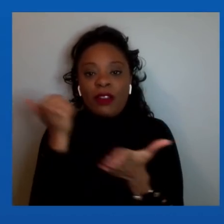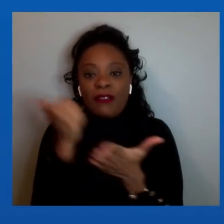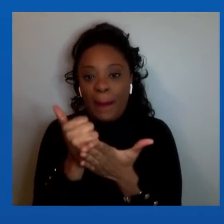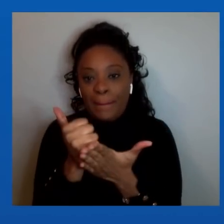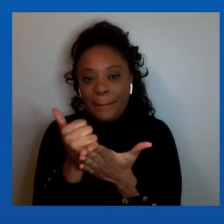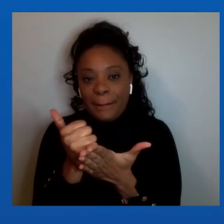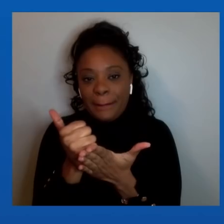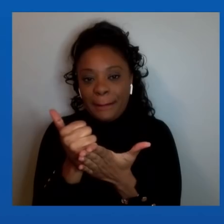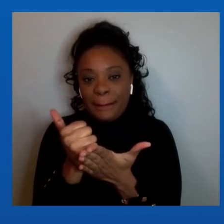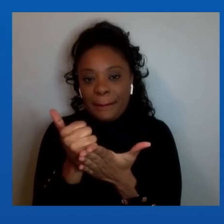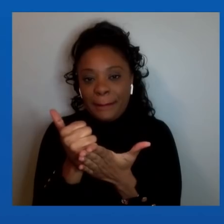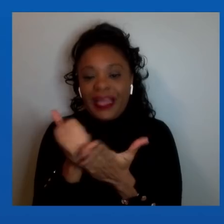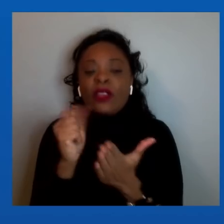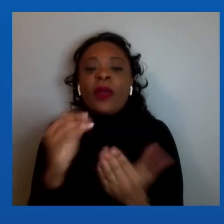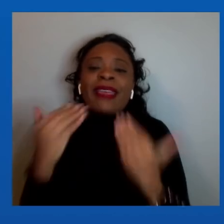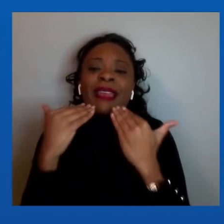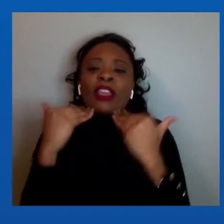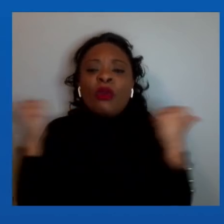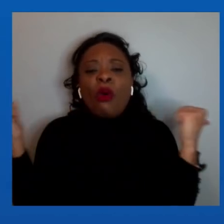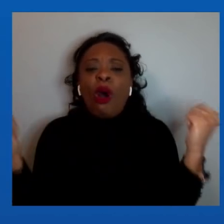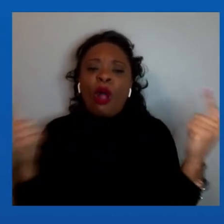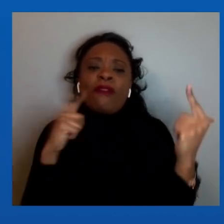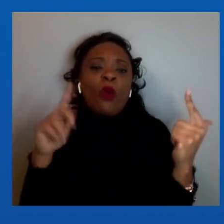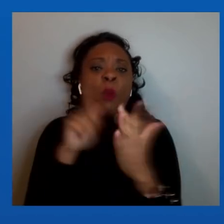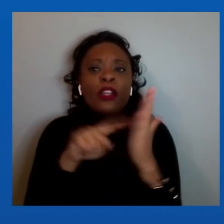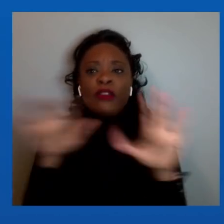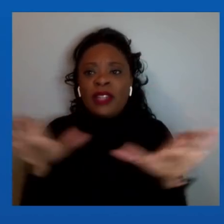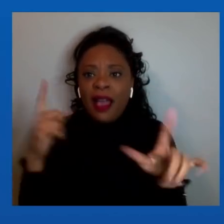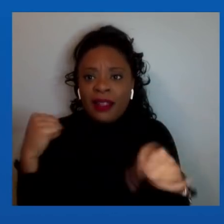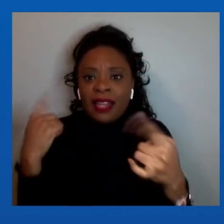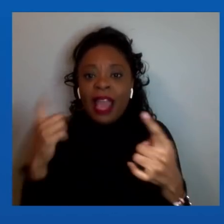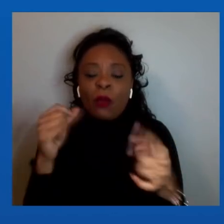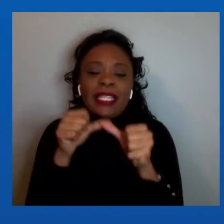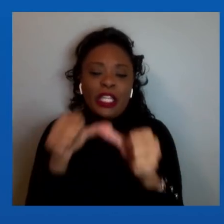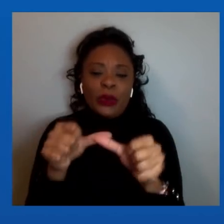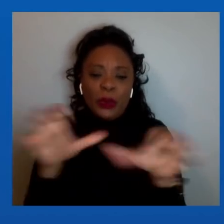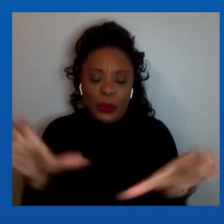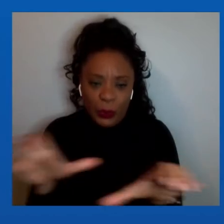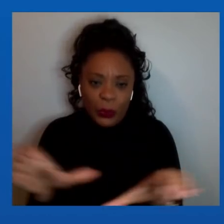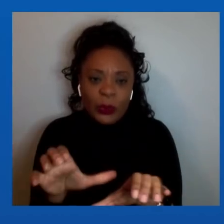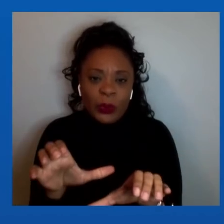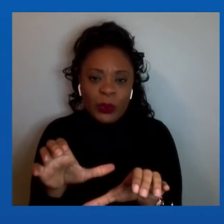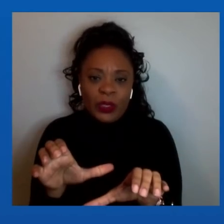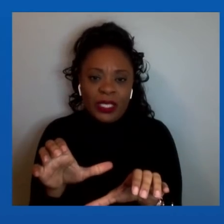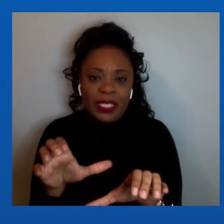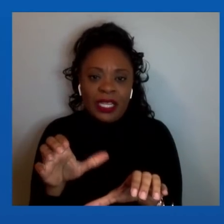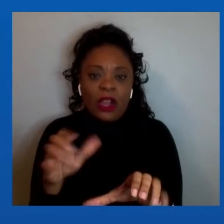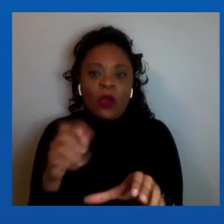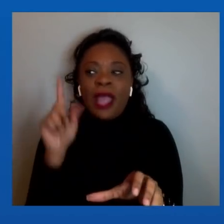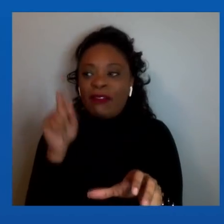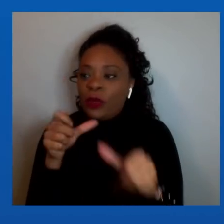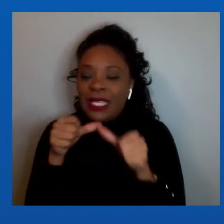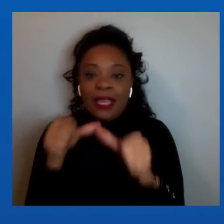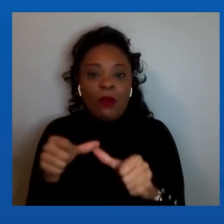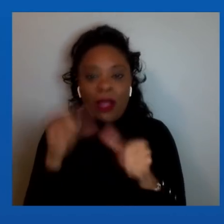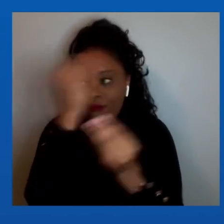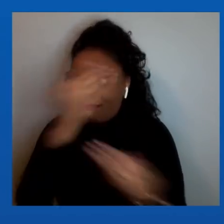So, thank you all for what you have done and will continue to do. Let's keep getting the word out, and be well and take care.